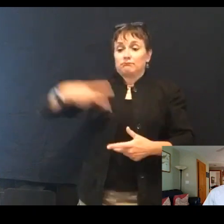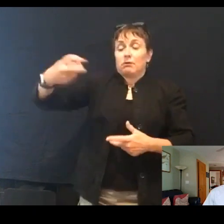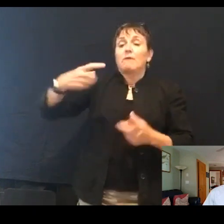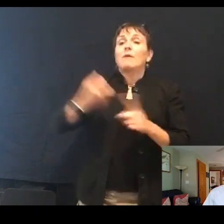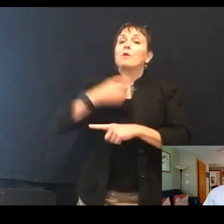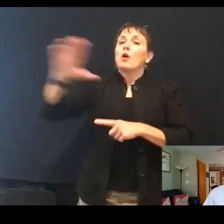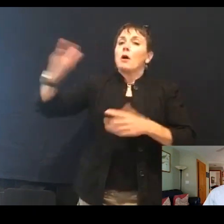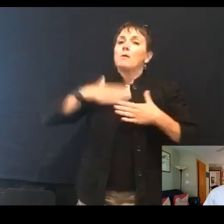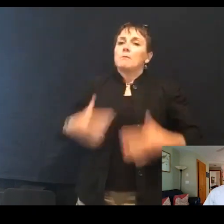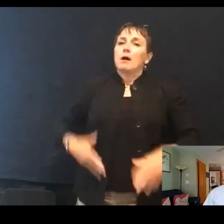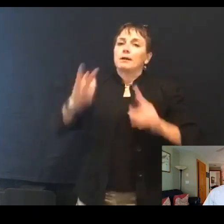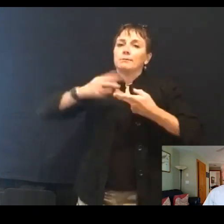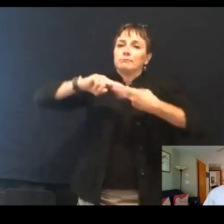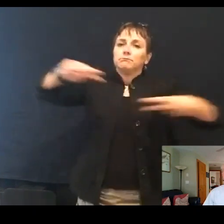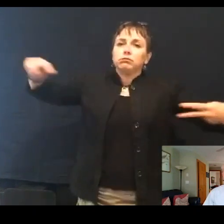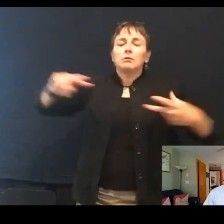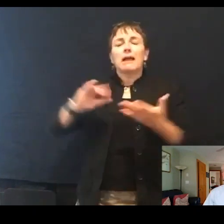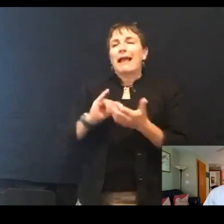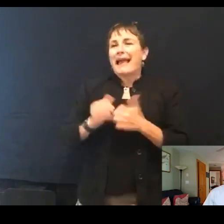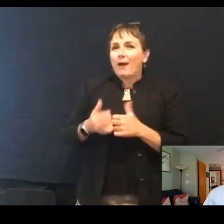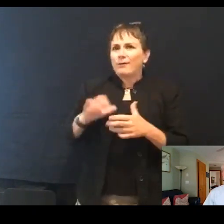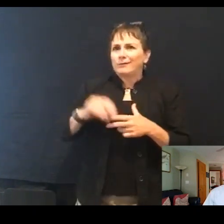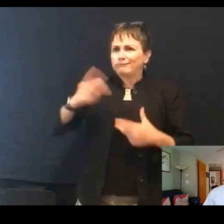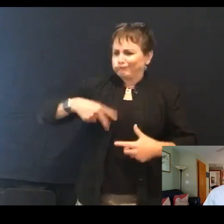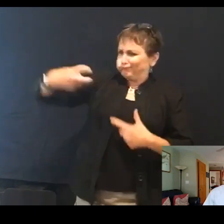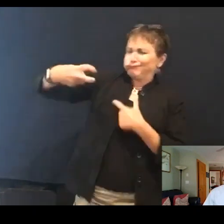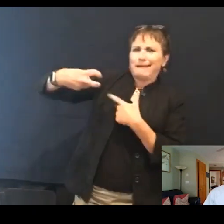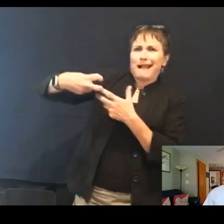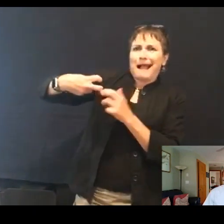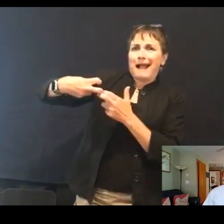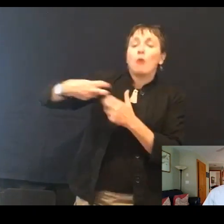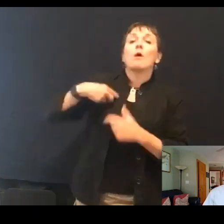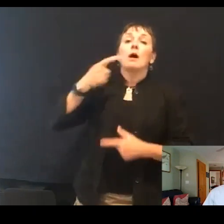from your body, typically taken from a saliva sample or maybe